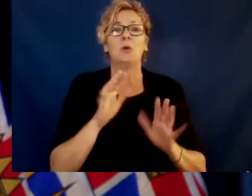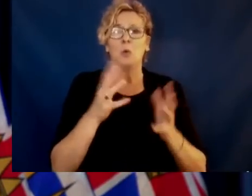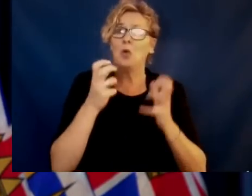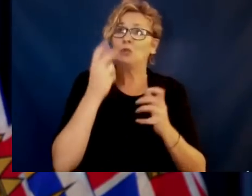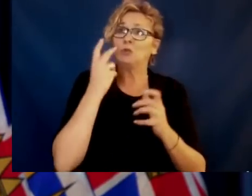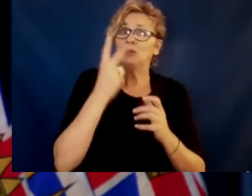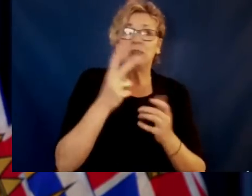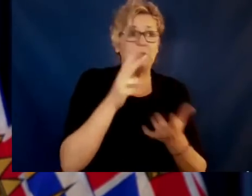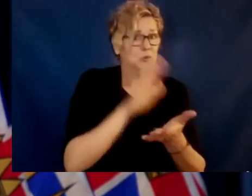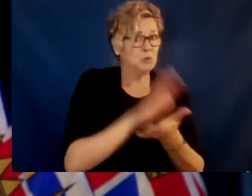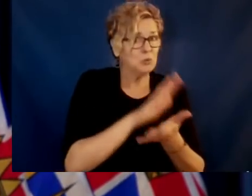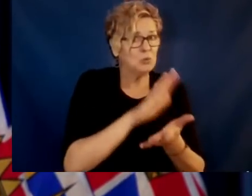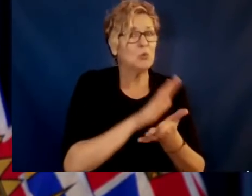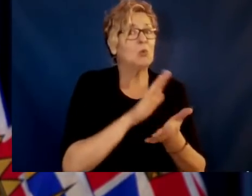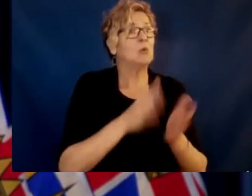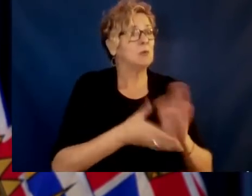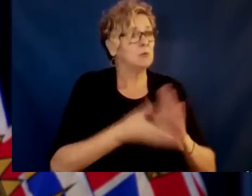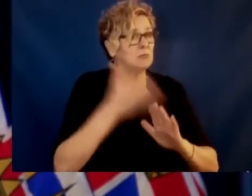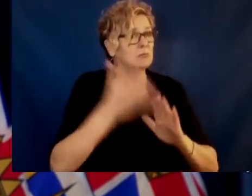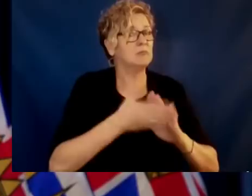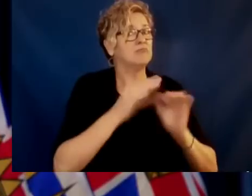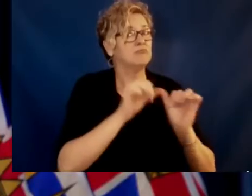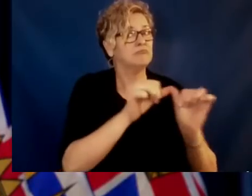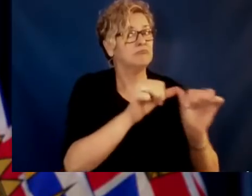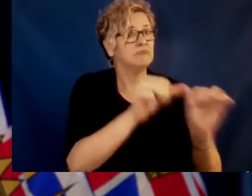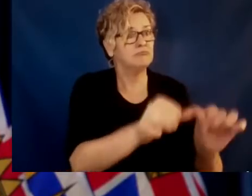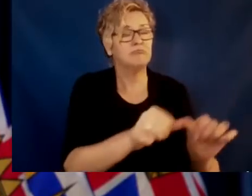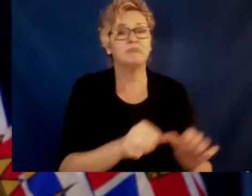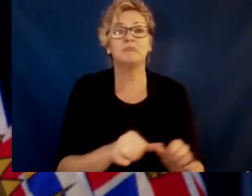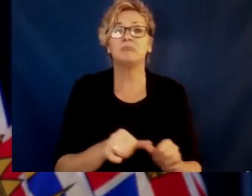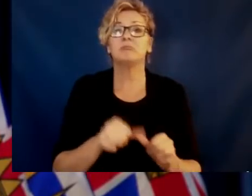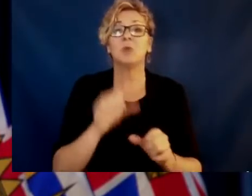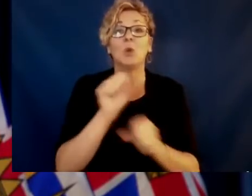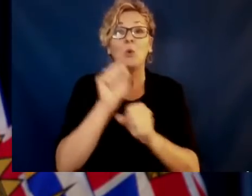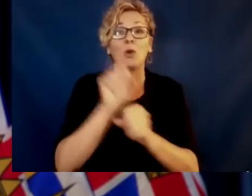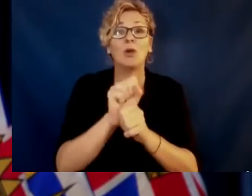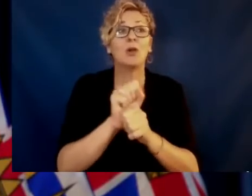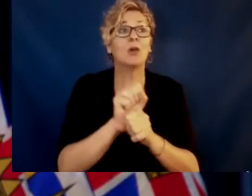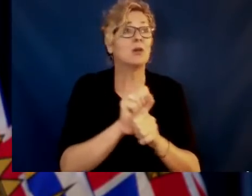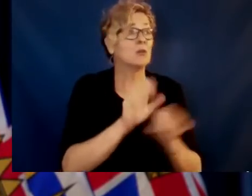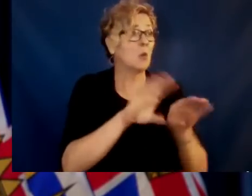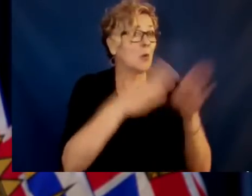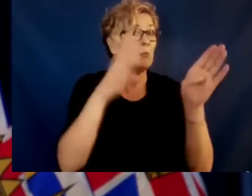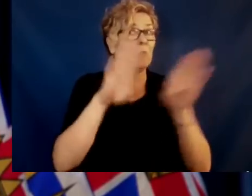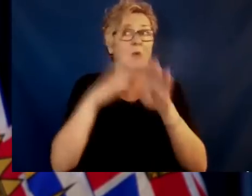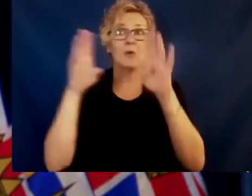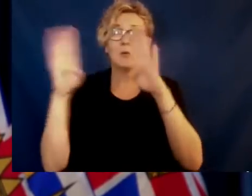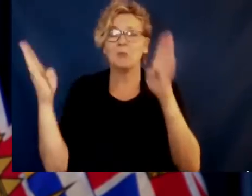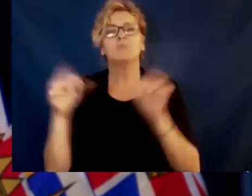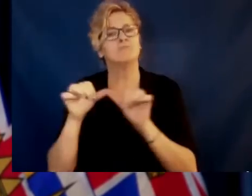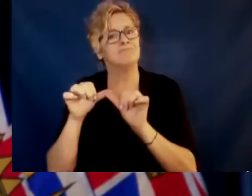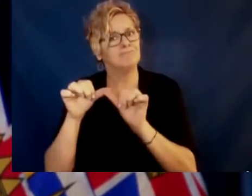employed and keeping our communities well. It makes us very difficult to address the other critical health